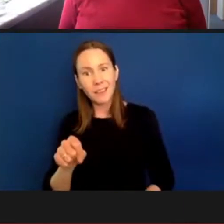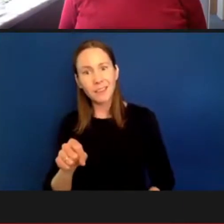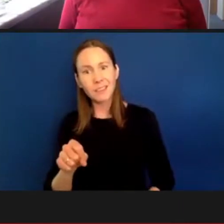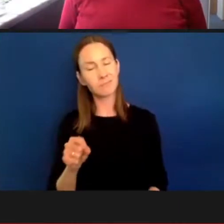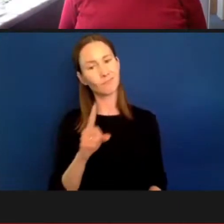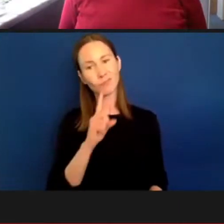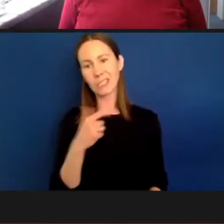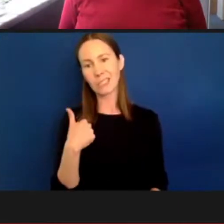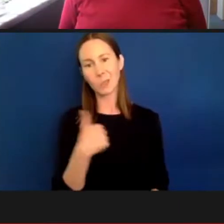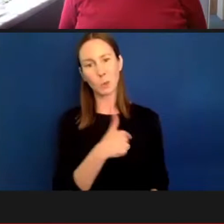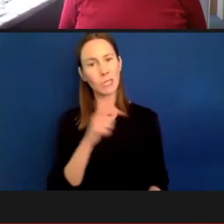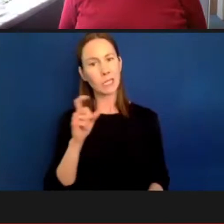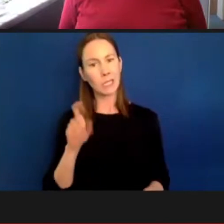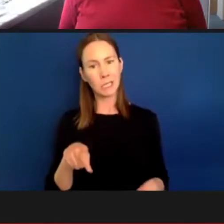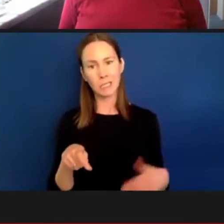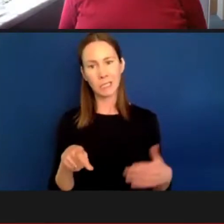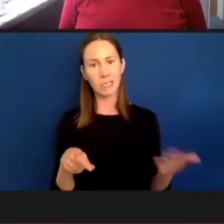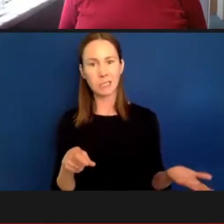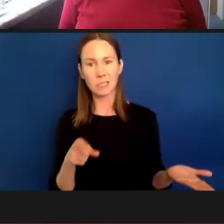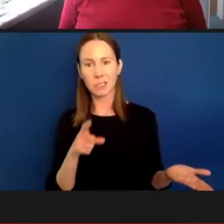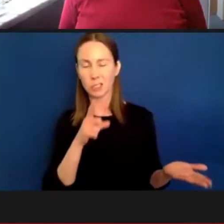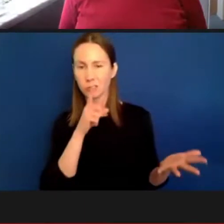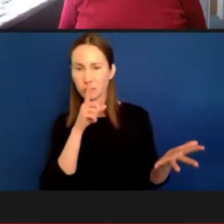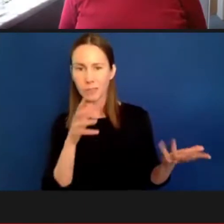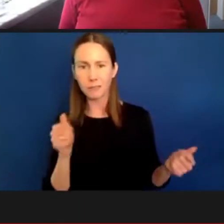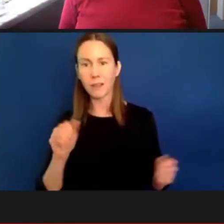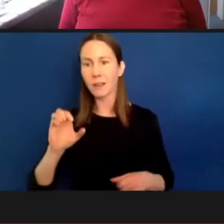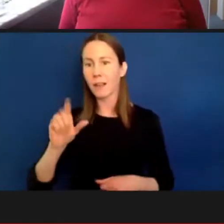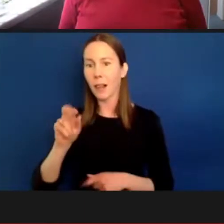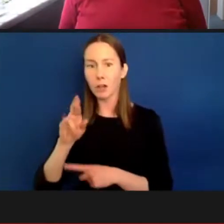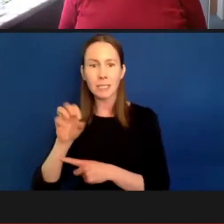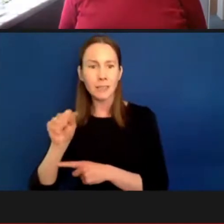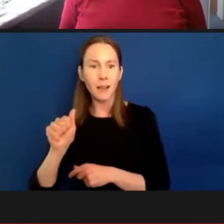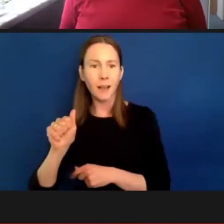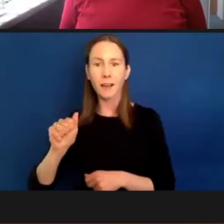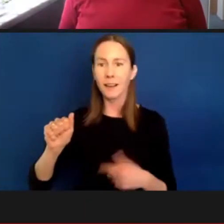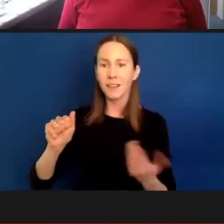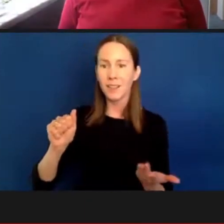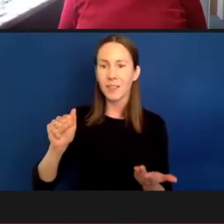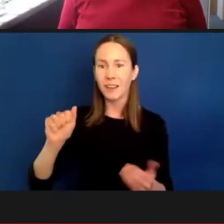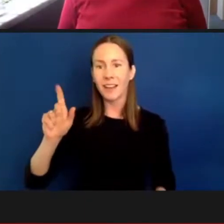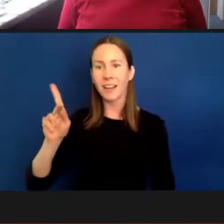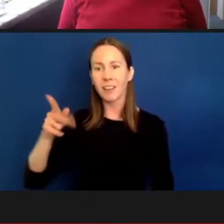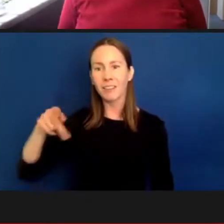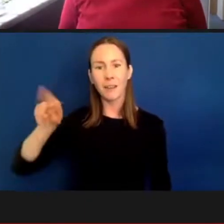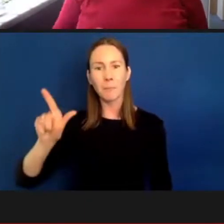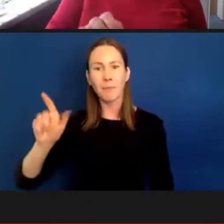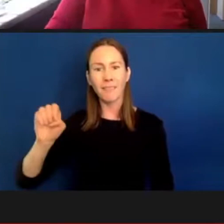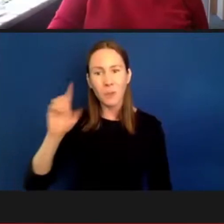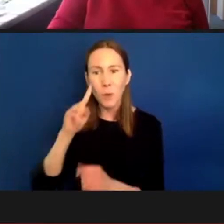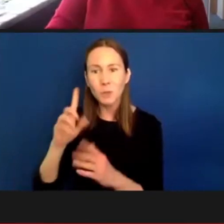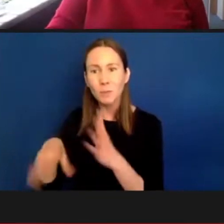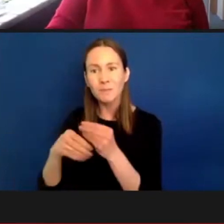So Amy Houtrow, Clarissa Kripke would you like to chime in with your action item?